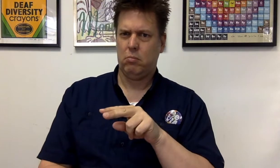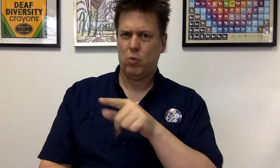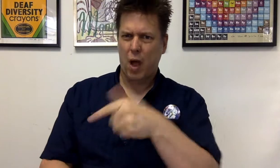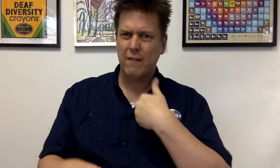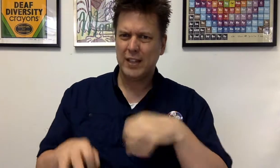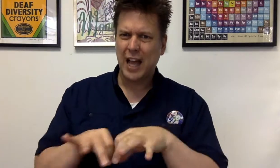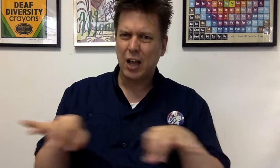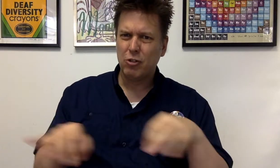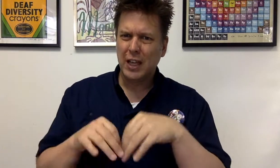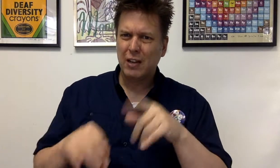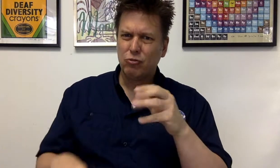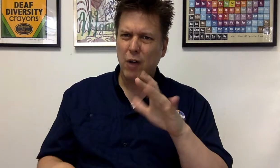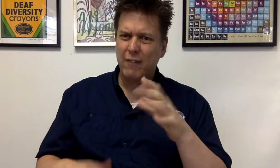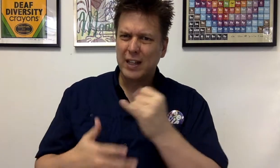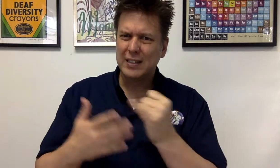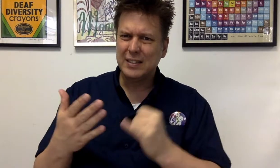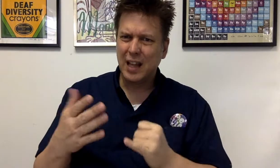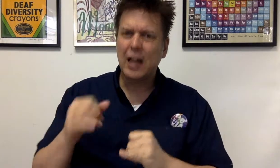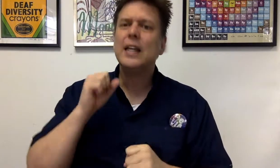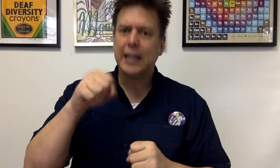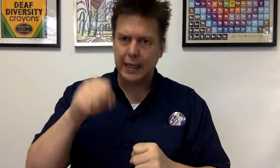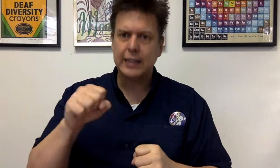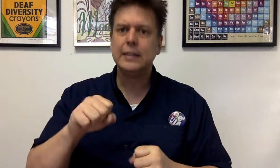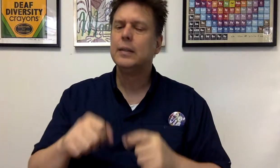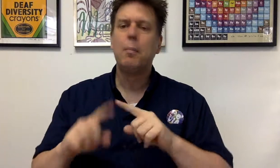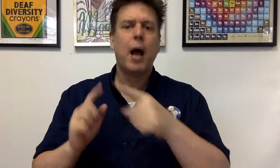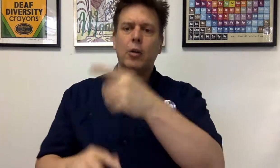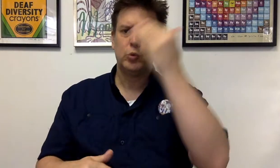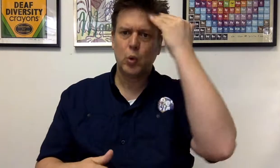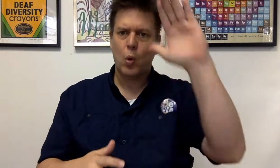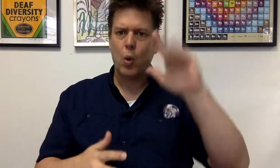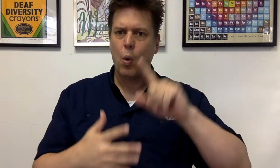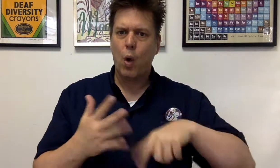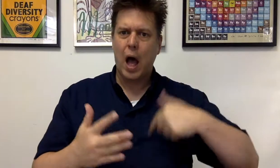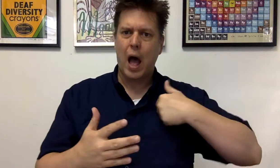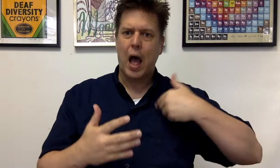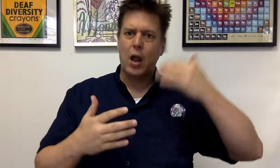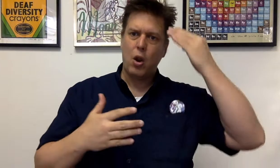tell me they didn't know how and I would be confused because they had a degree in